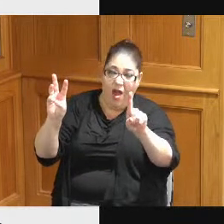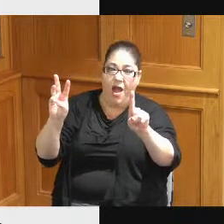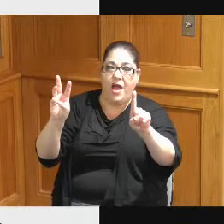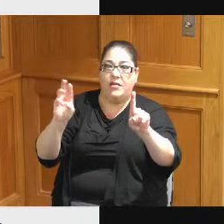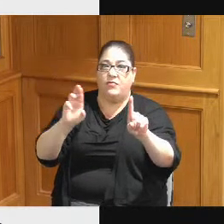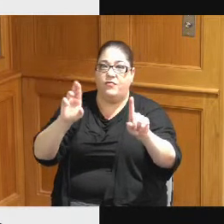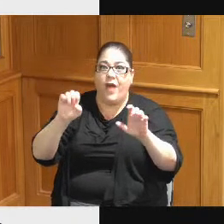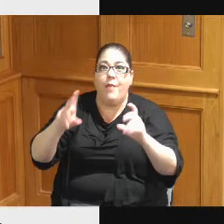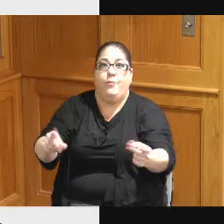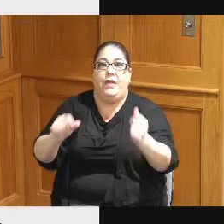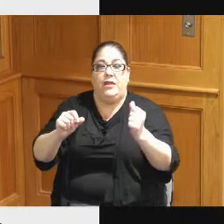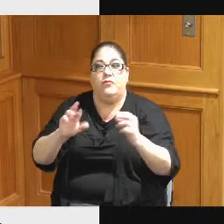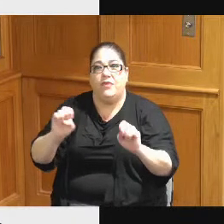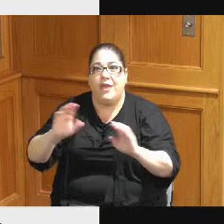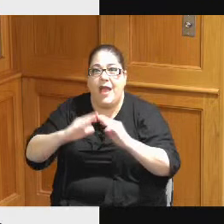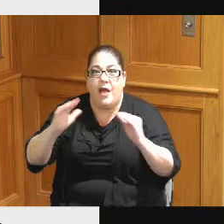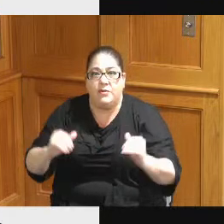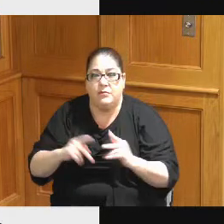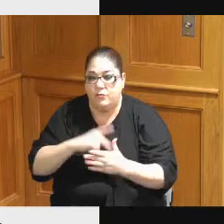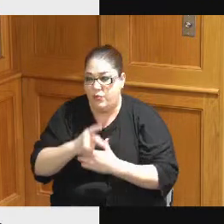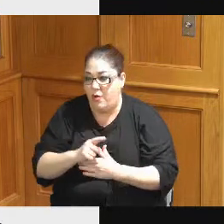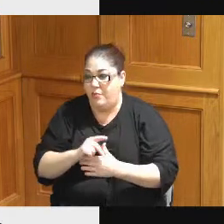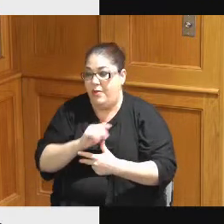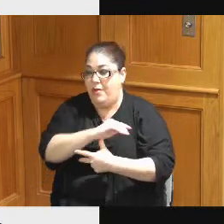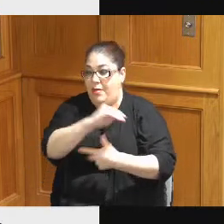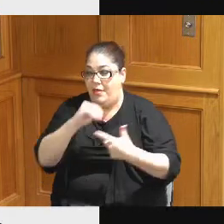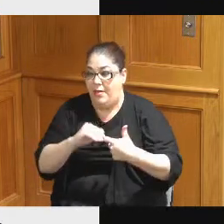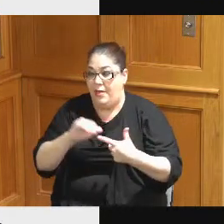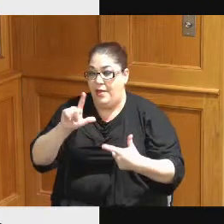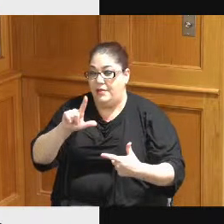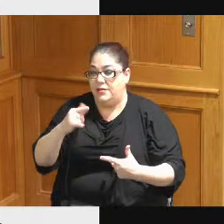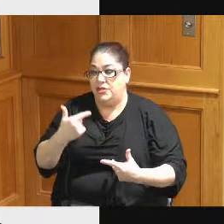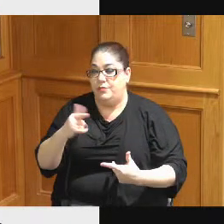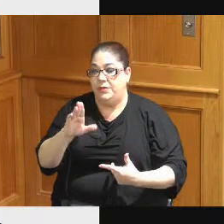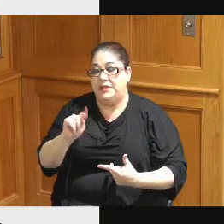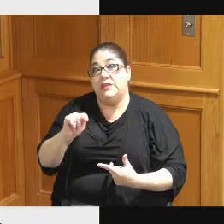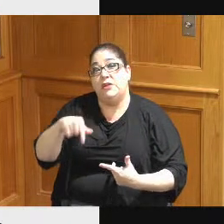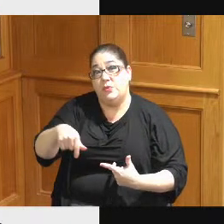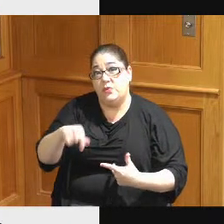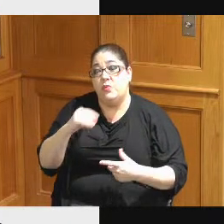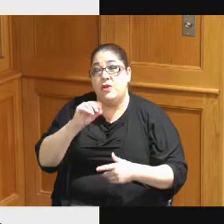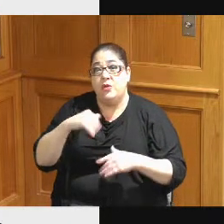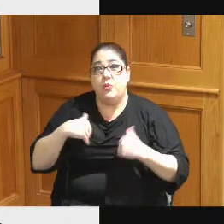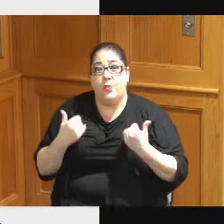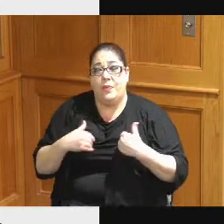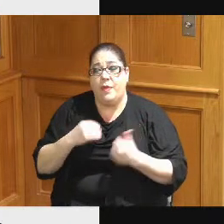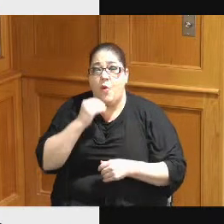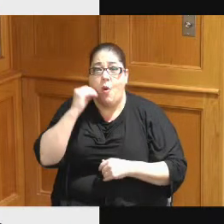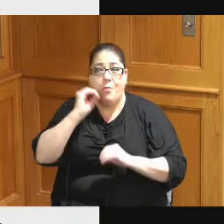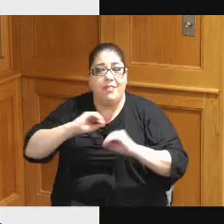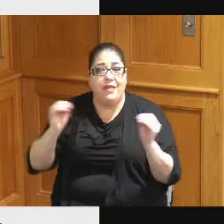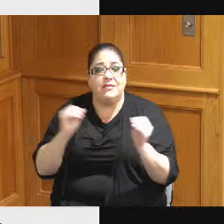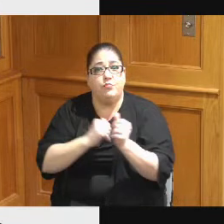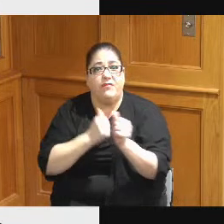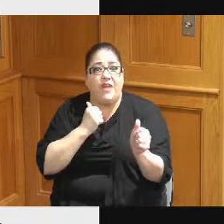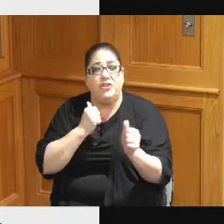2014 we were one of two to lead an LGBTQ youth homelessness prevention pilot we were one of